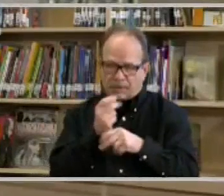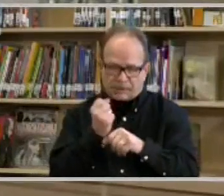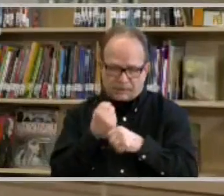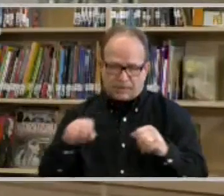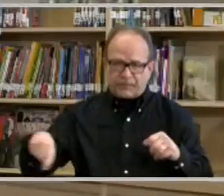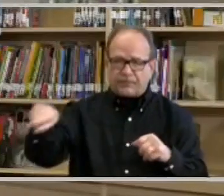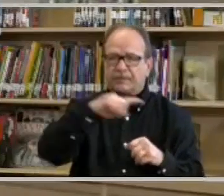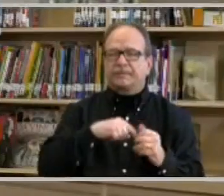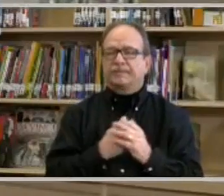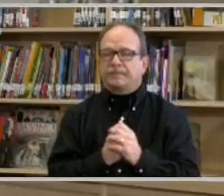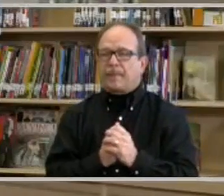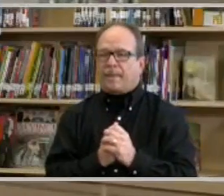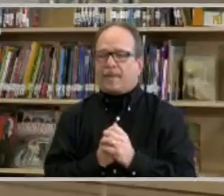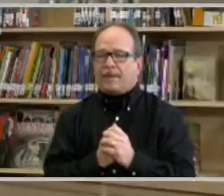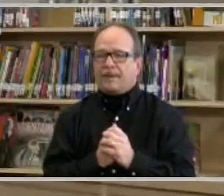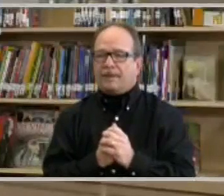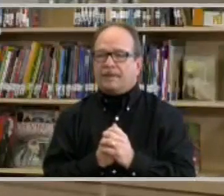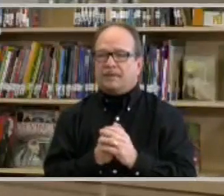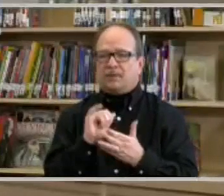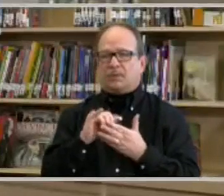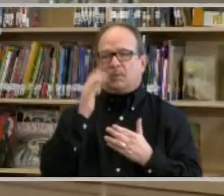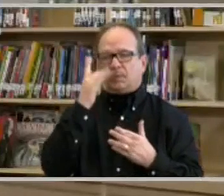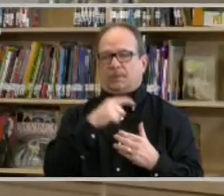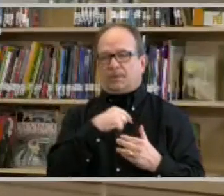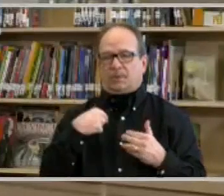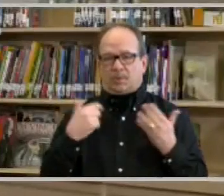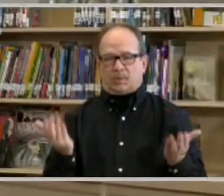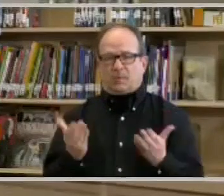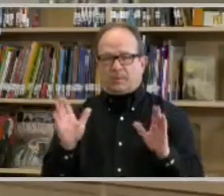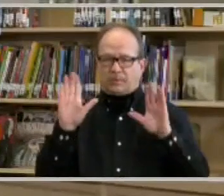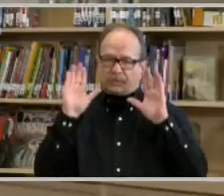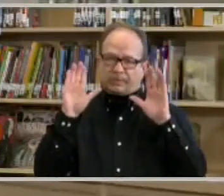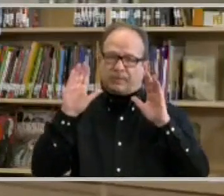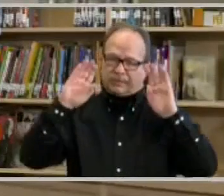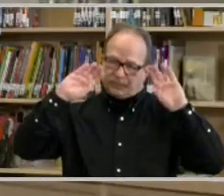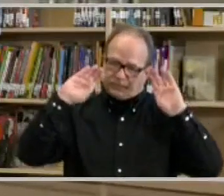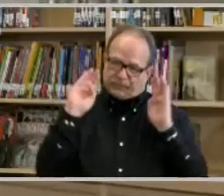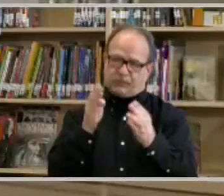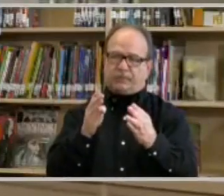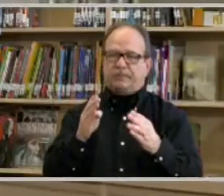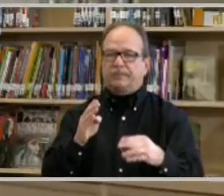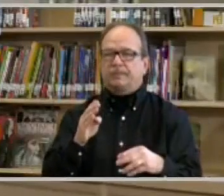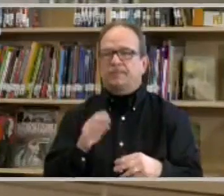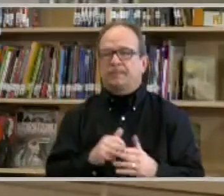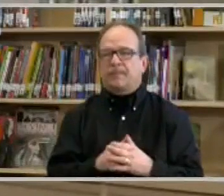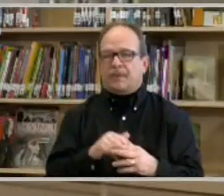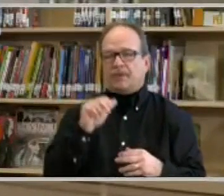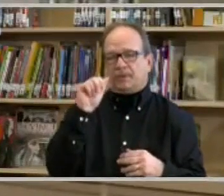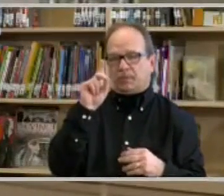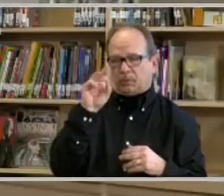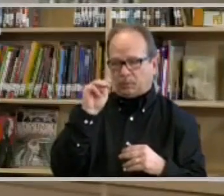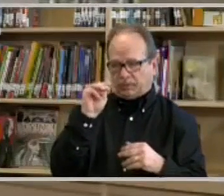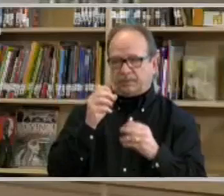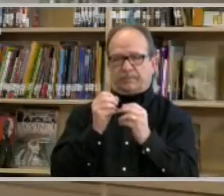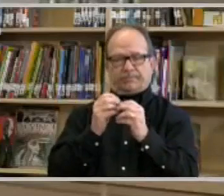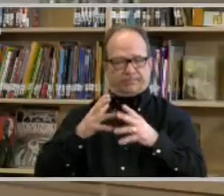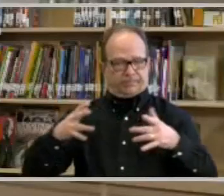HAVE THE MEANS TO TAKE CARE OF THEMSELVES. AND THAT IS WHY WE HAVE HAD A